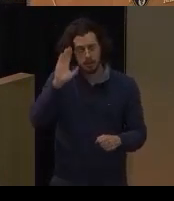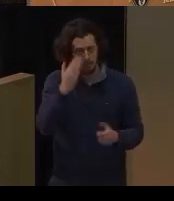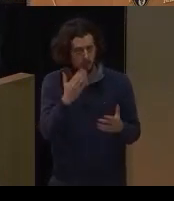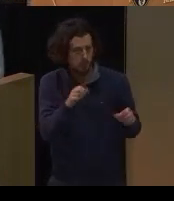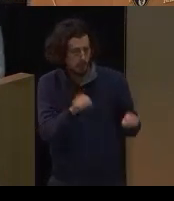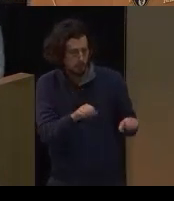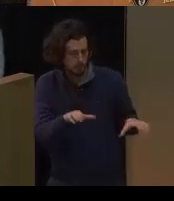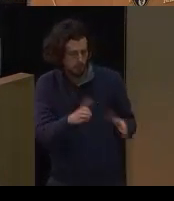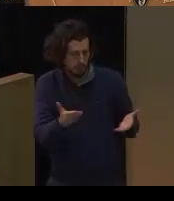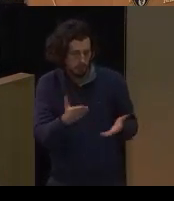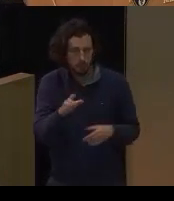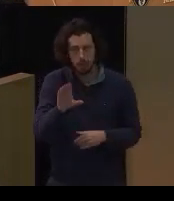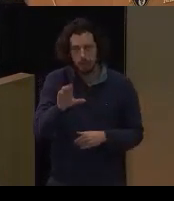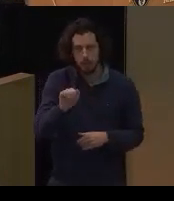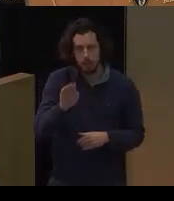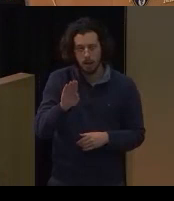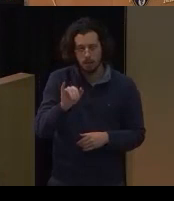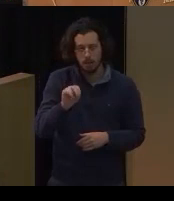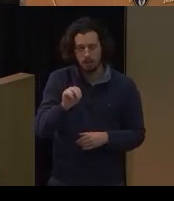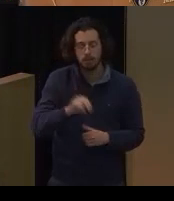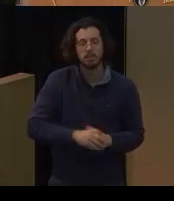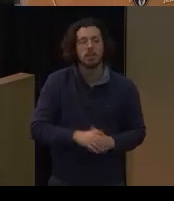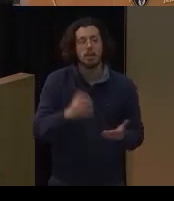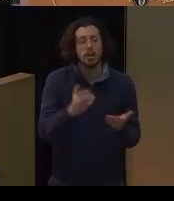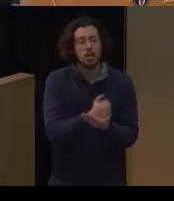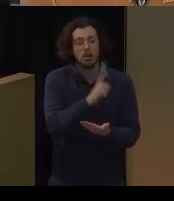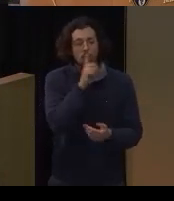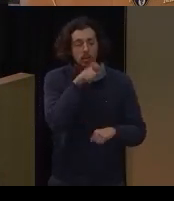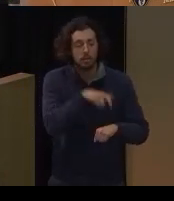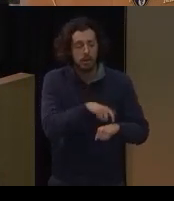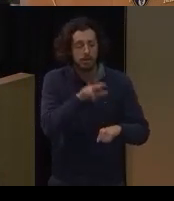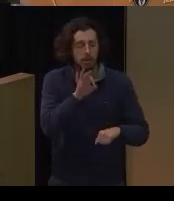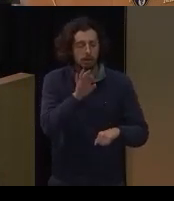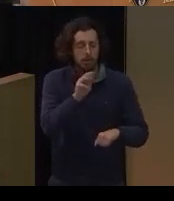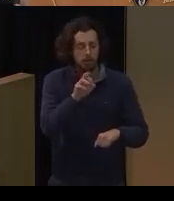cabin we can conduct these studies and using real-time fmri we can train people to gain